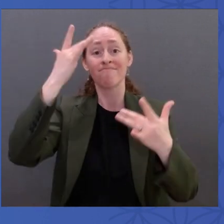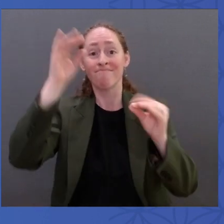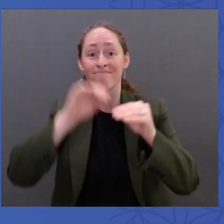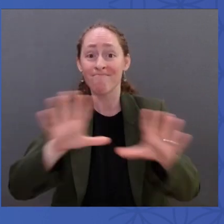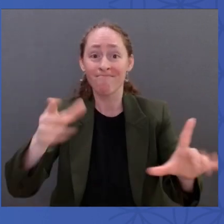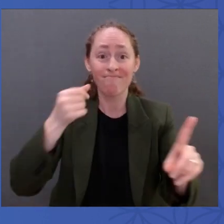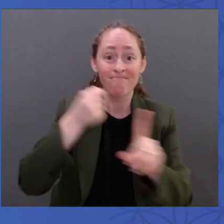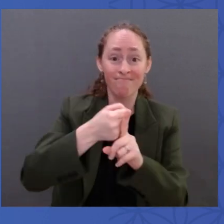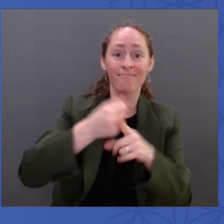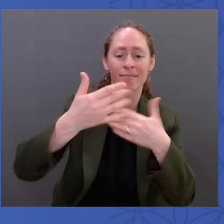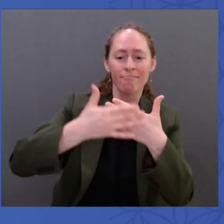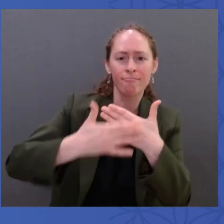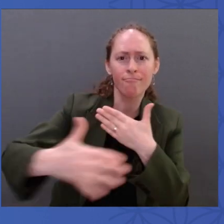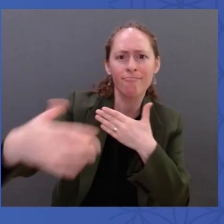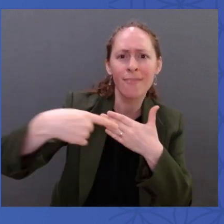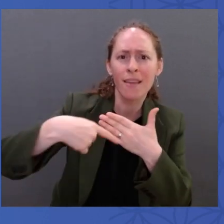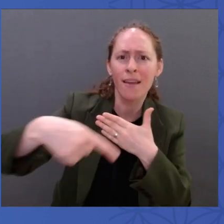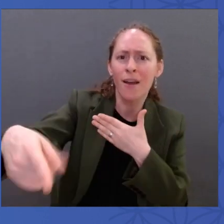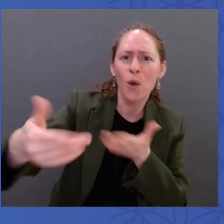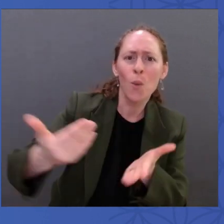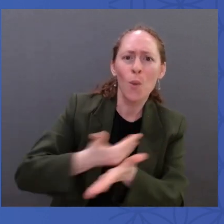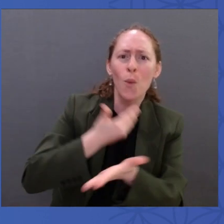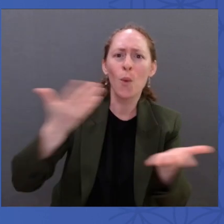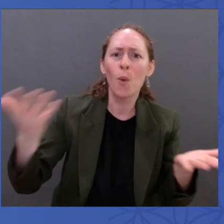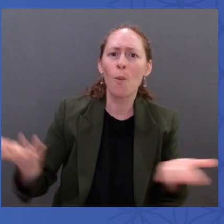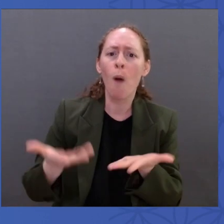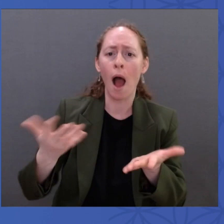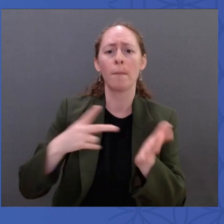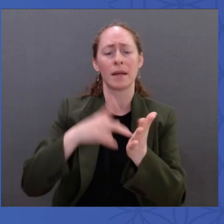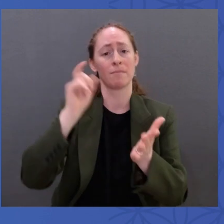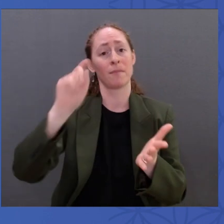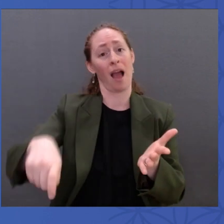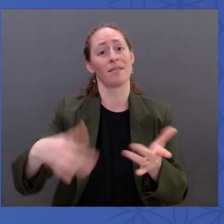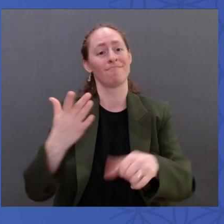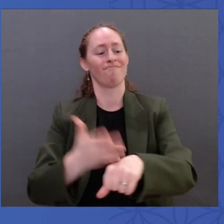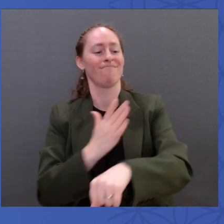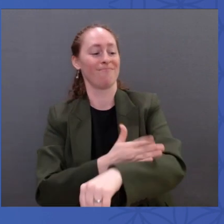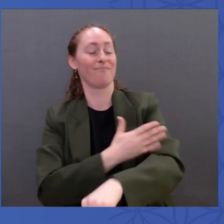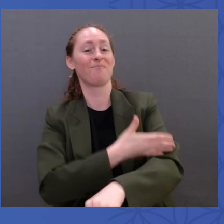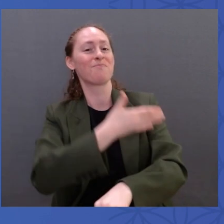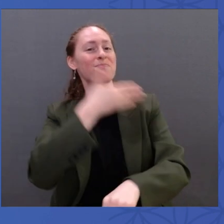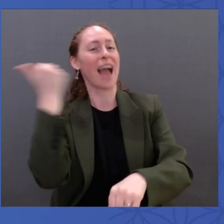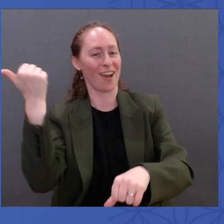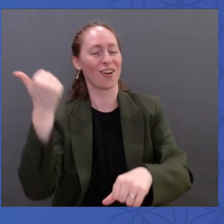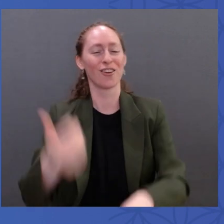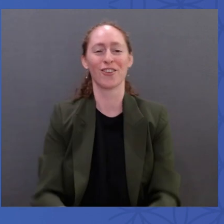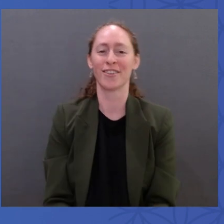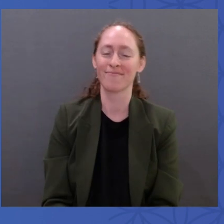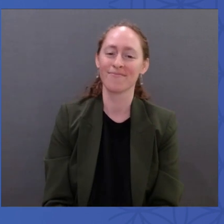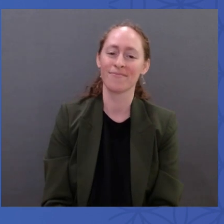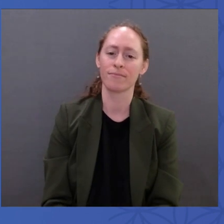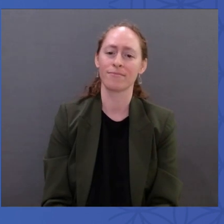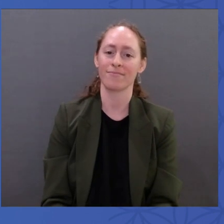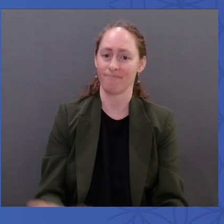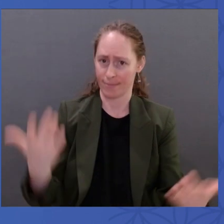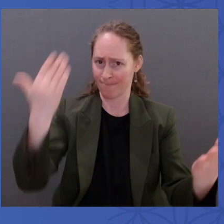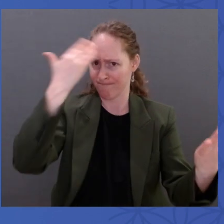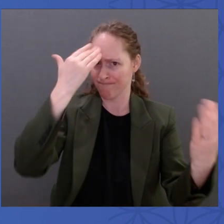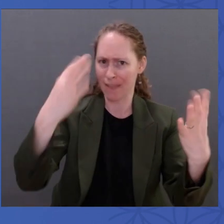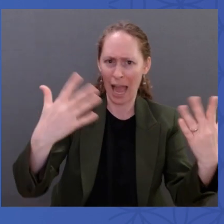And if the Indo-Pacific is to successfully rise to the many challenges it faces, governments need to recommit to supporting an open